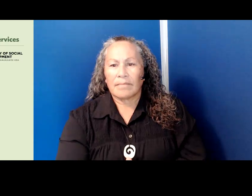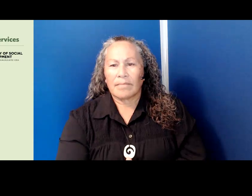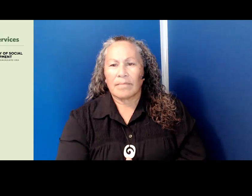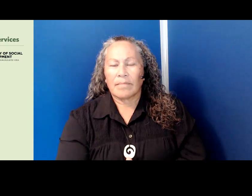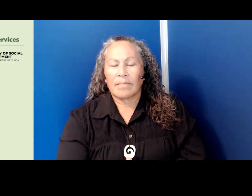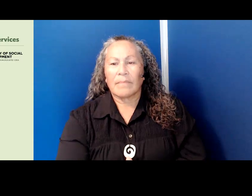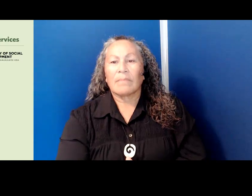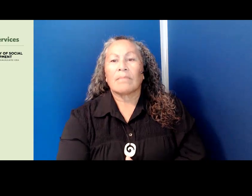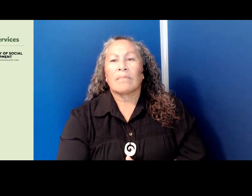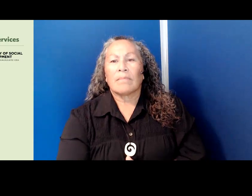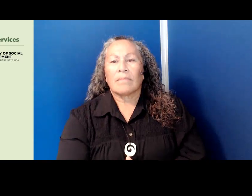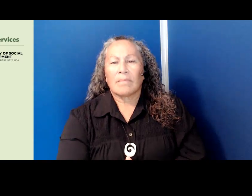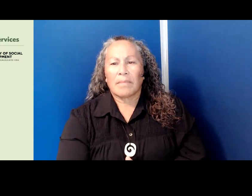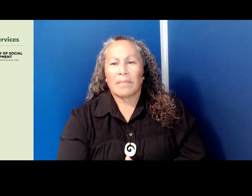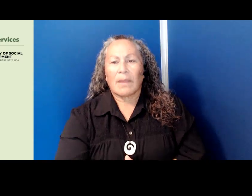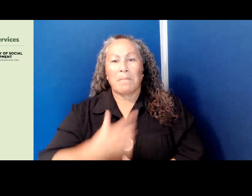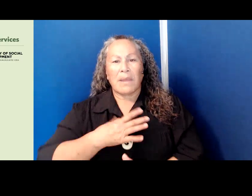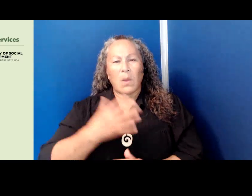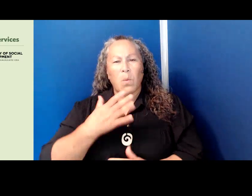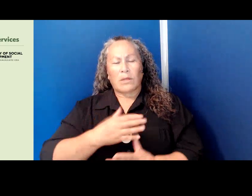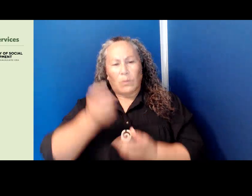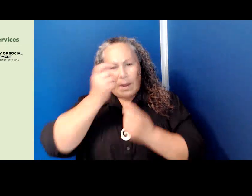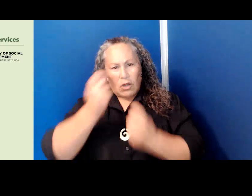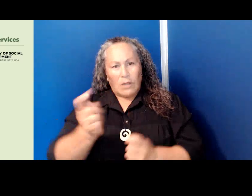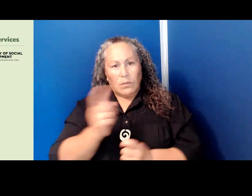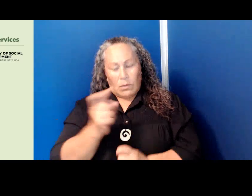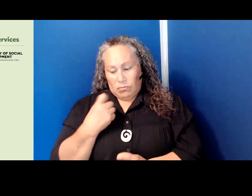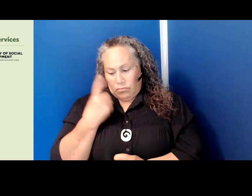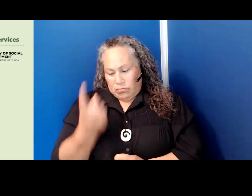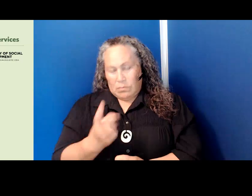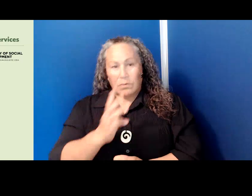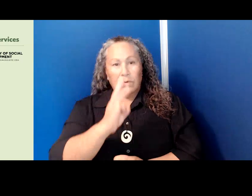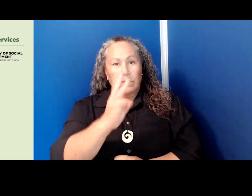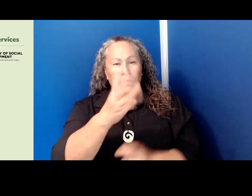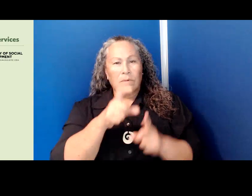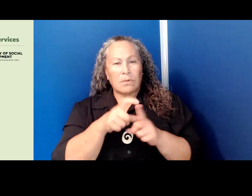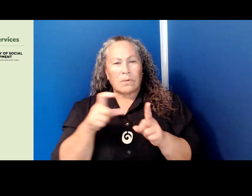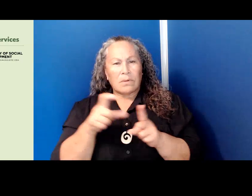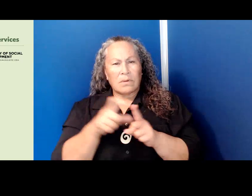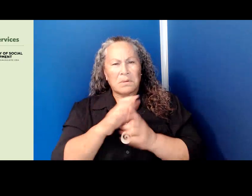I'd just like to acknowledge that tomorrow is the 3rd of December, which is International Day of